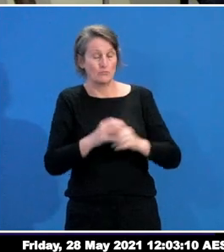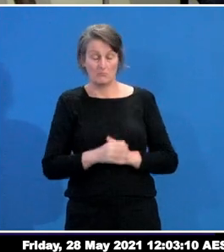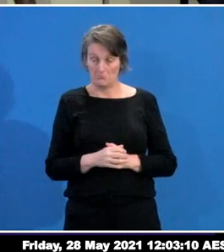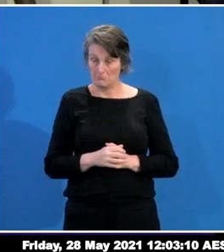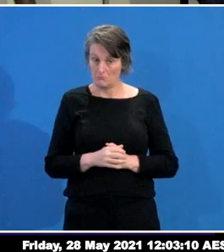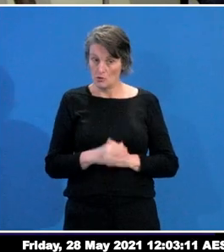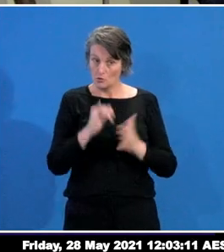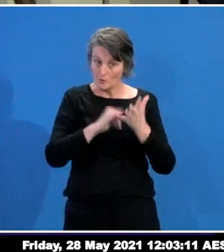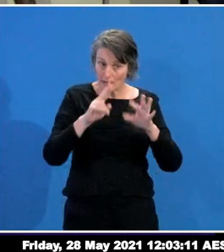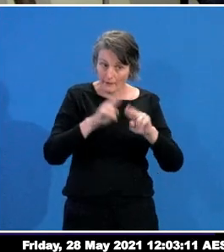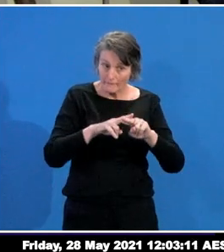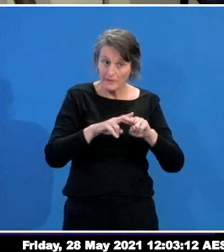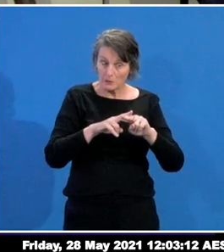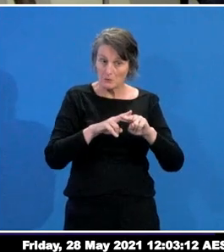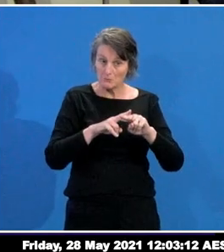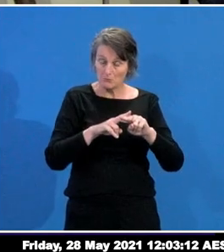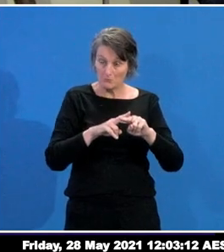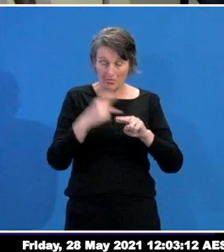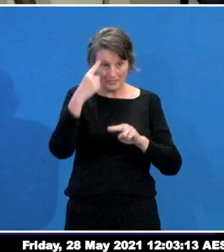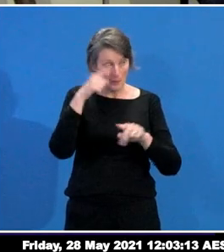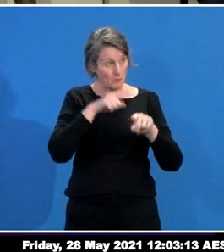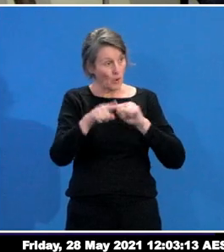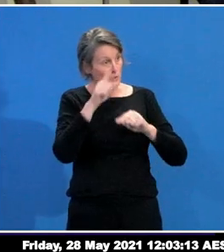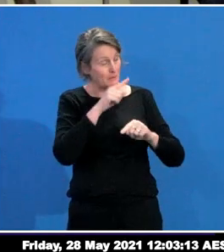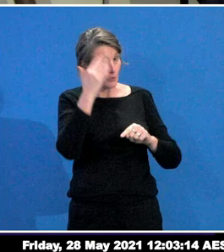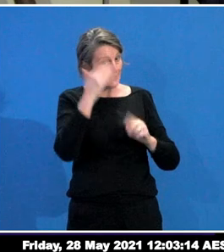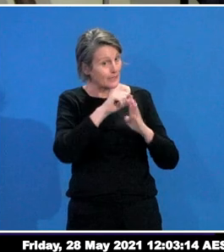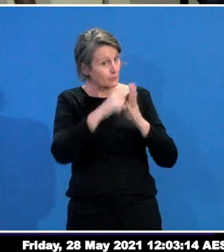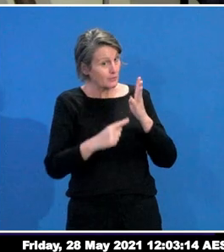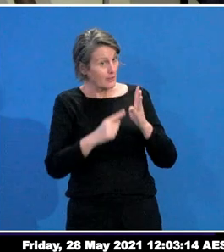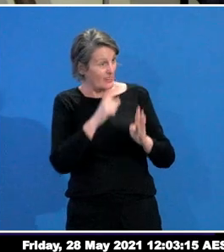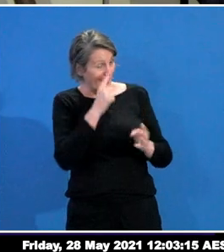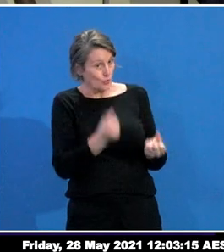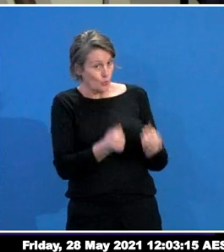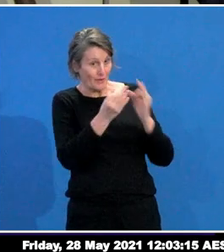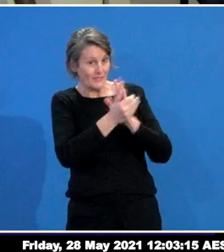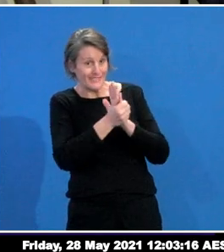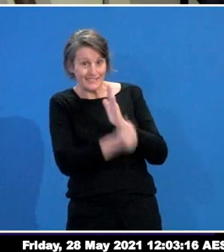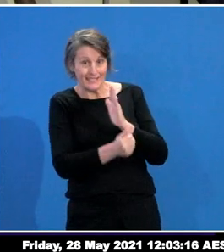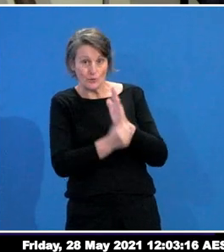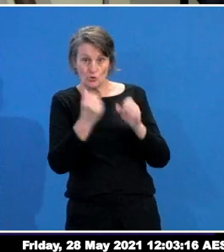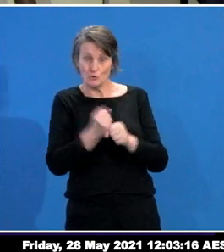most people with intellectual disability do not have capacity to make decisions?